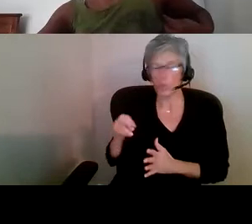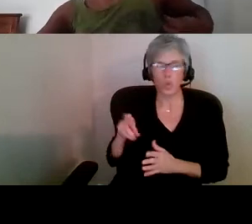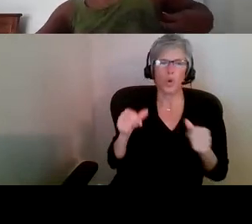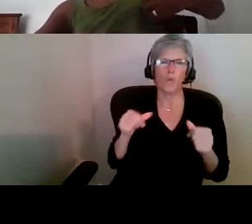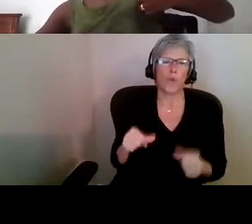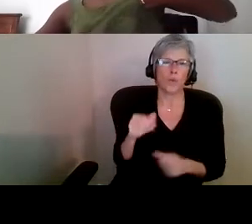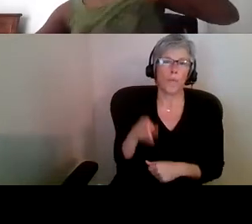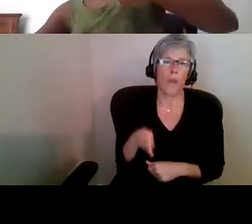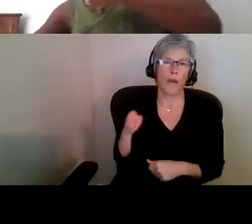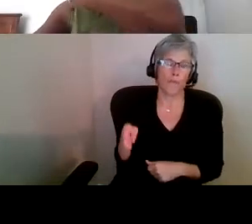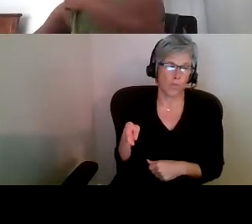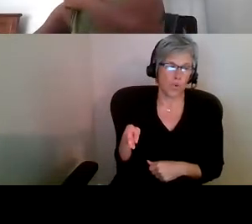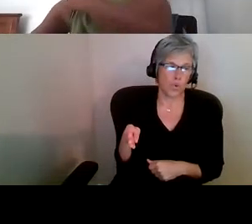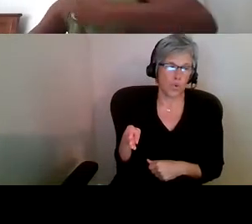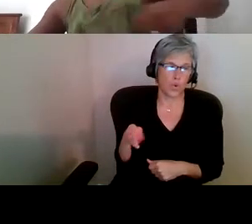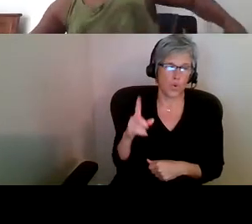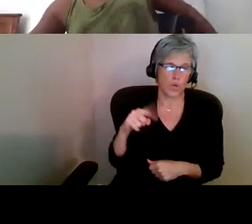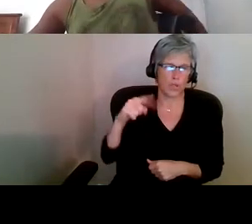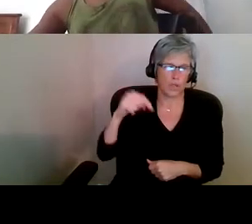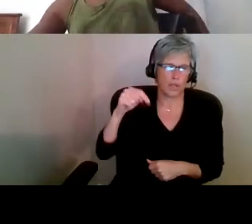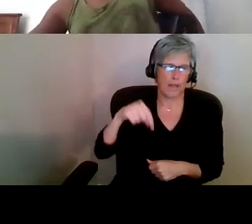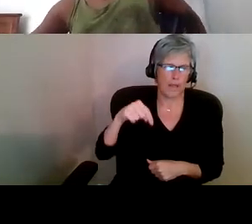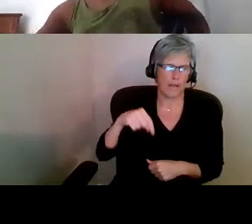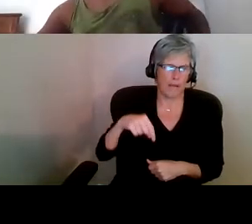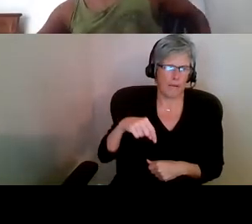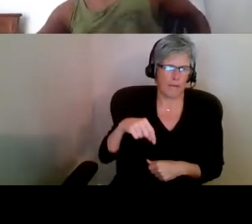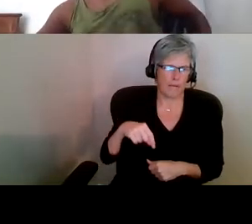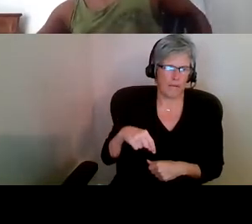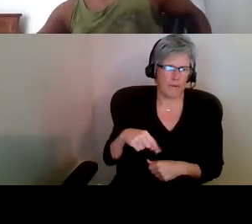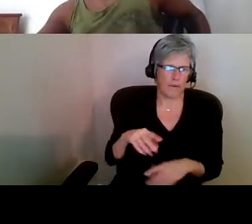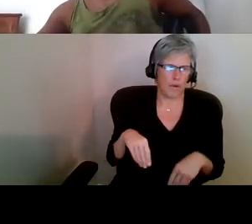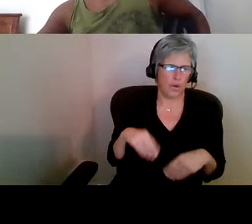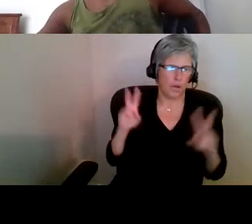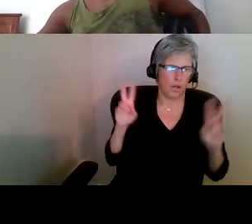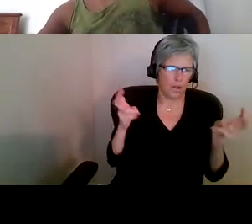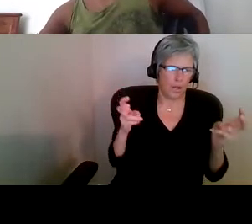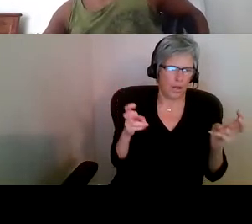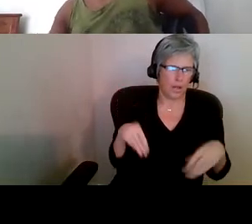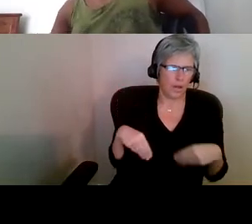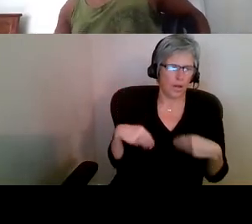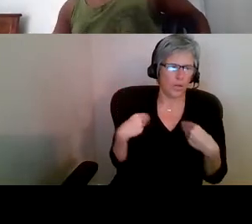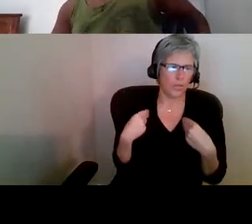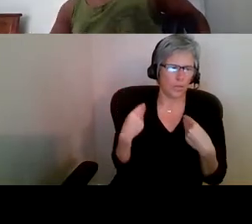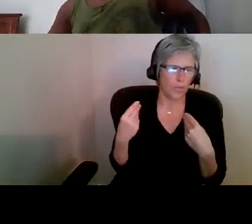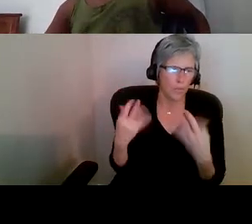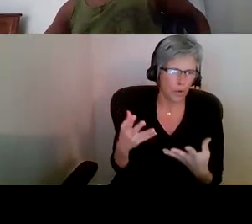a little further down providing value feedback for students right at the end, so this is,